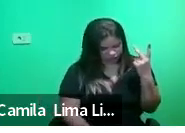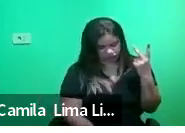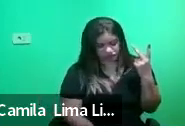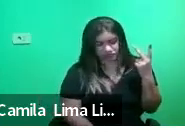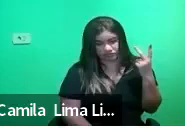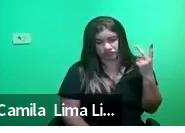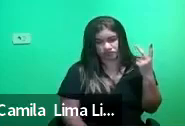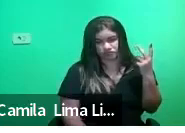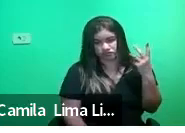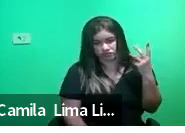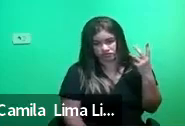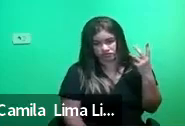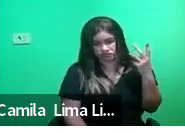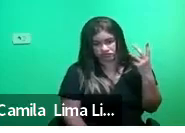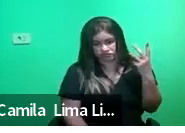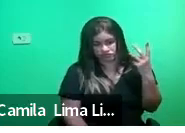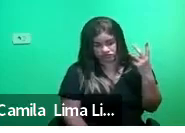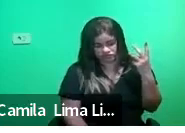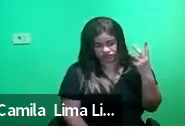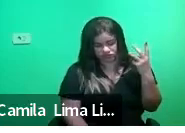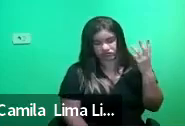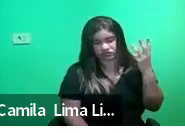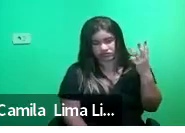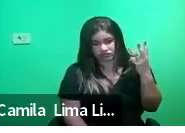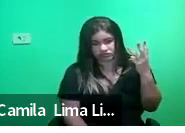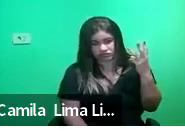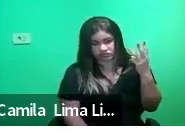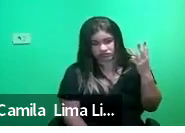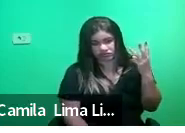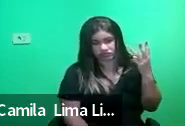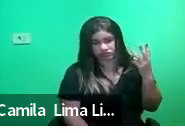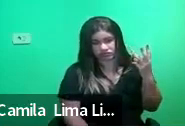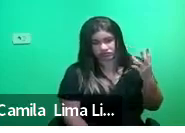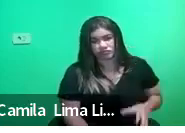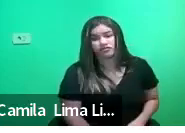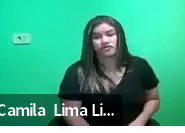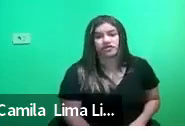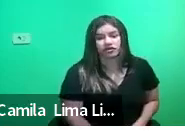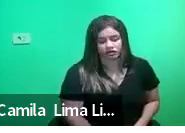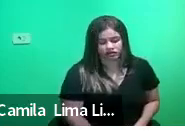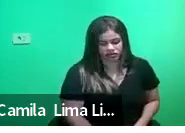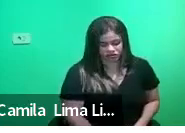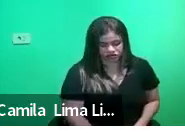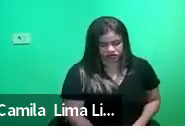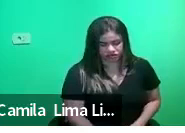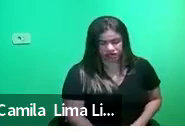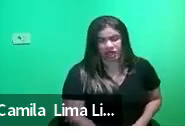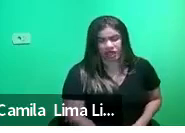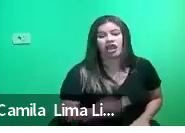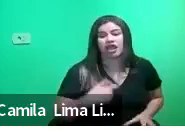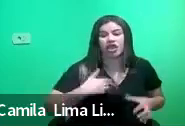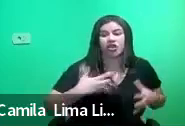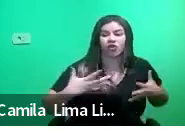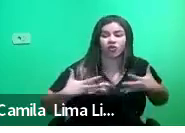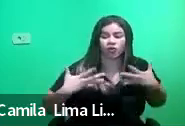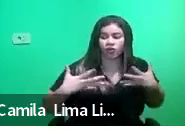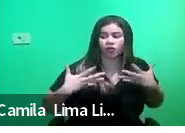That's what he calls the auxiliary motive his here's where . His is where the . His is where the auxiliary His is where the auxiliary stimuli come into play , and